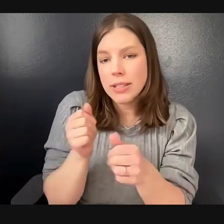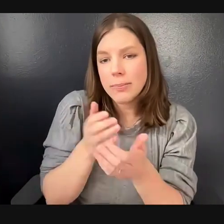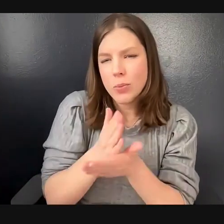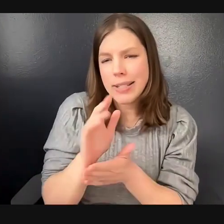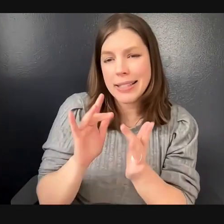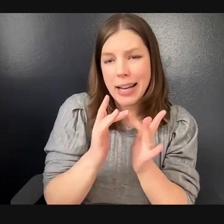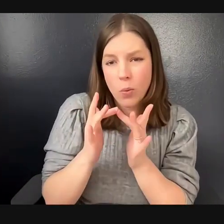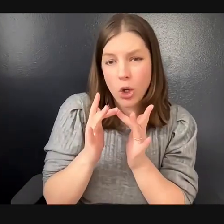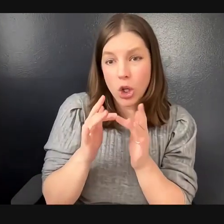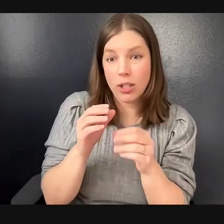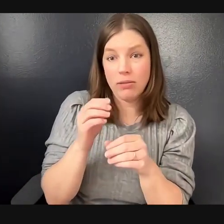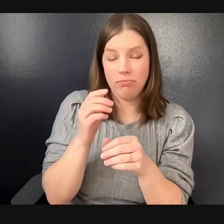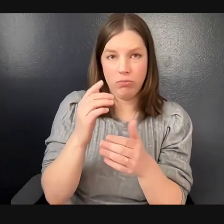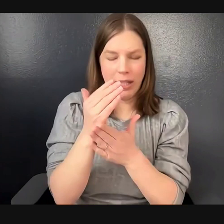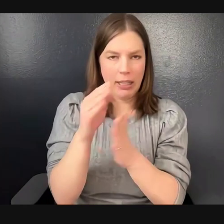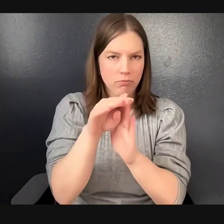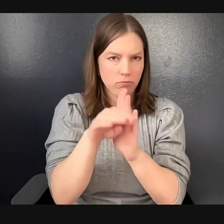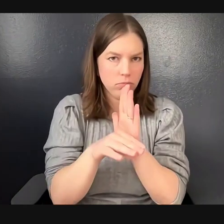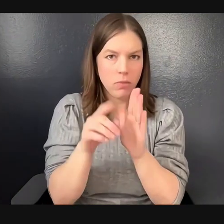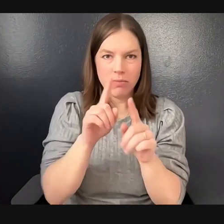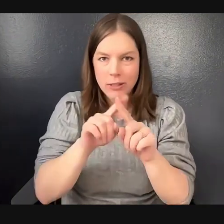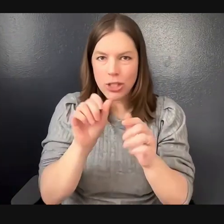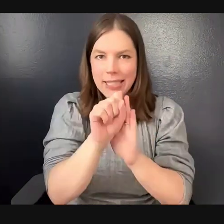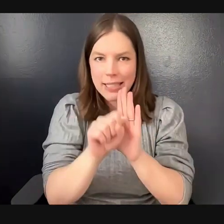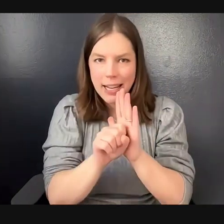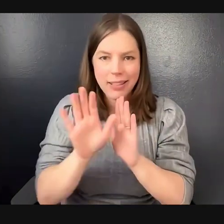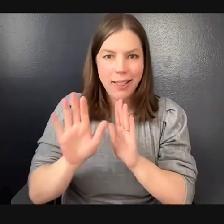The National Disability Rights Network